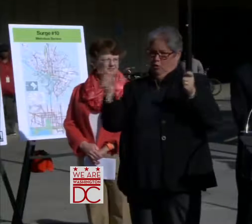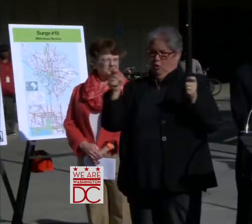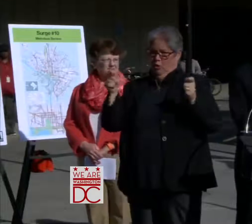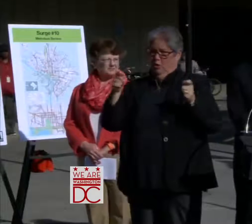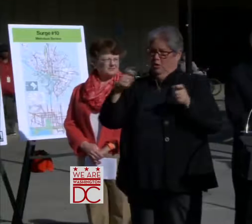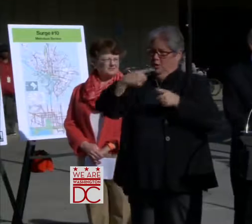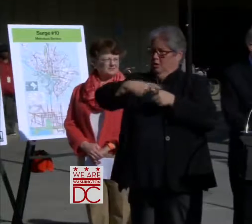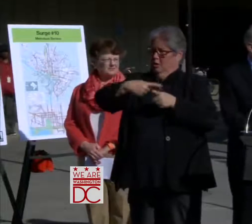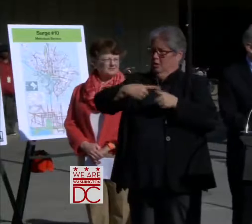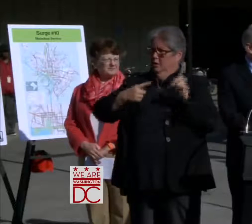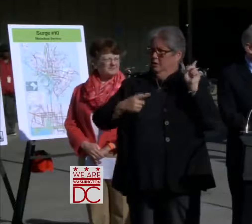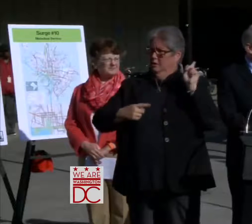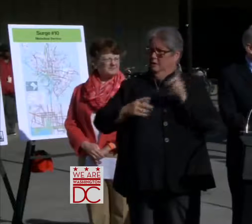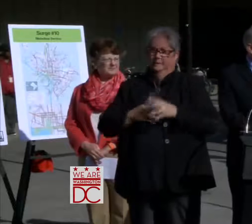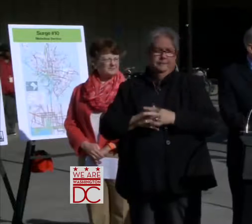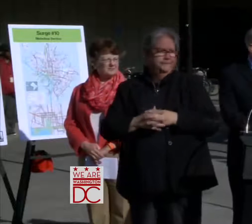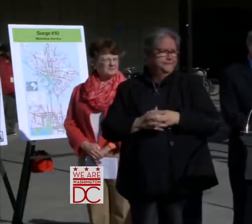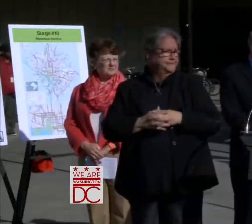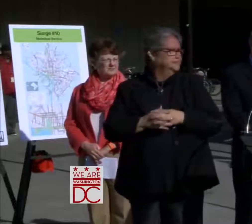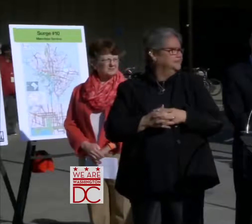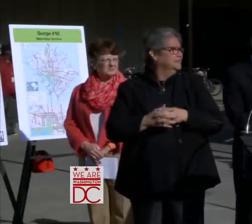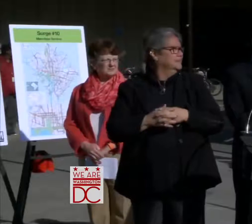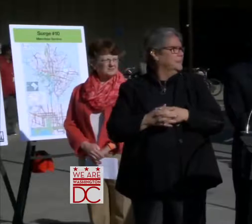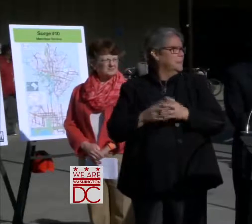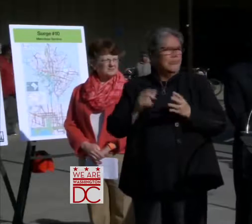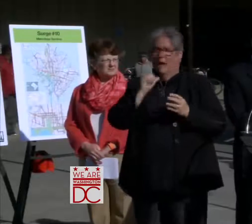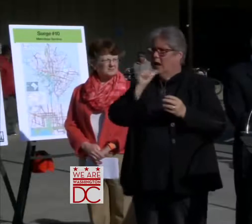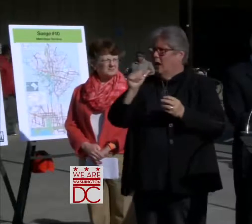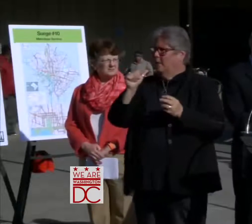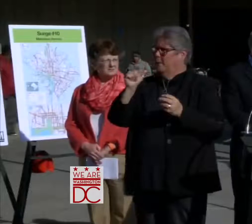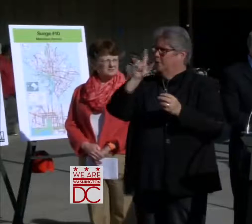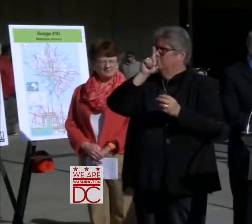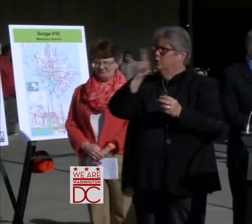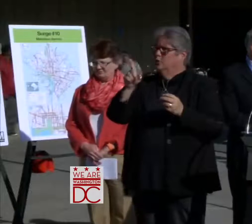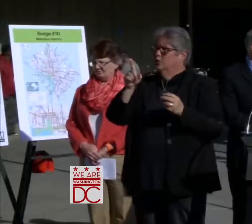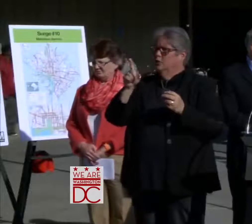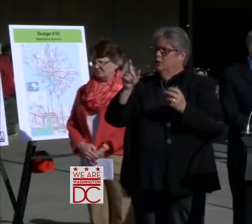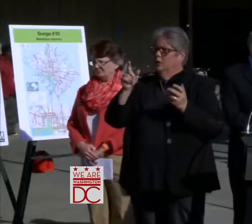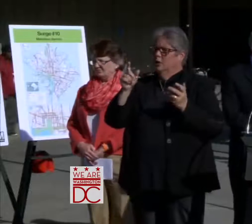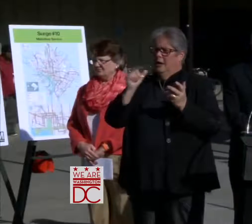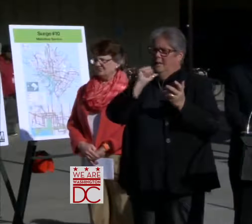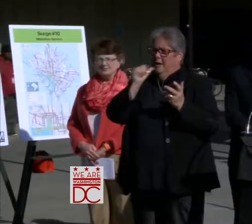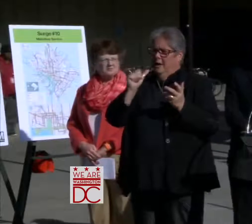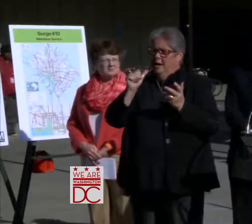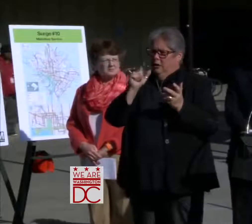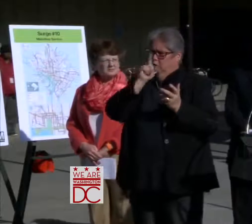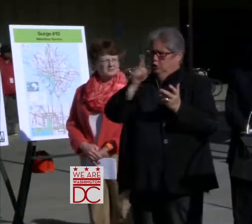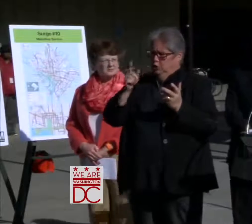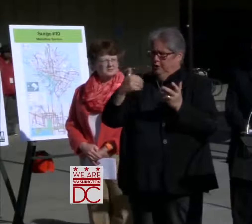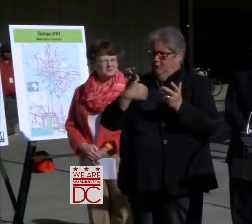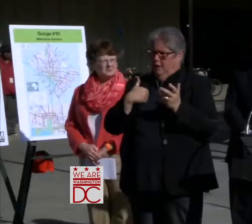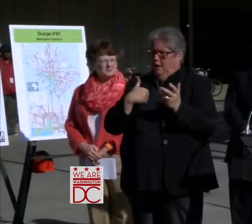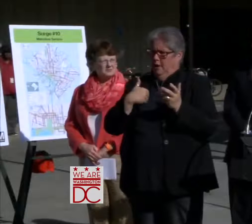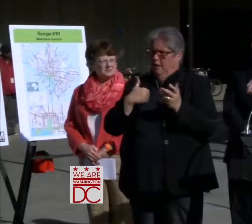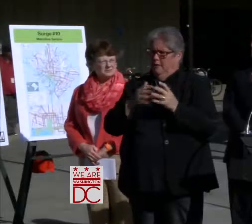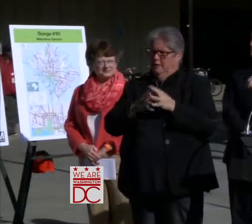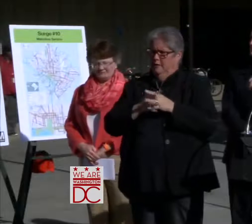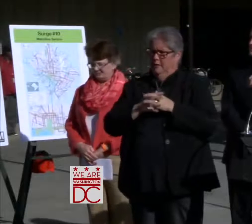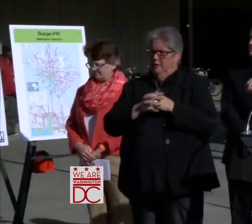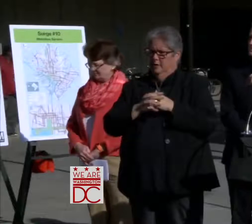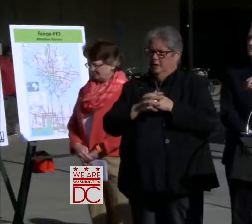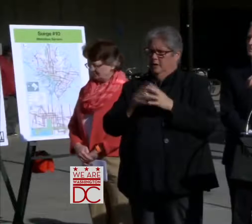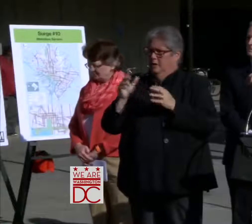I'M NOT PRECISELY SURE IF WE GOING TO HAVE A TCO AT THAT